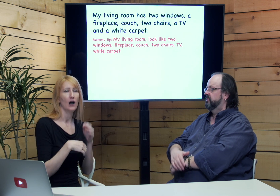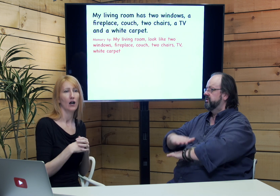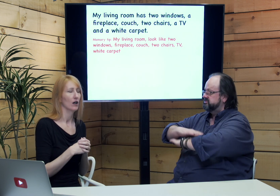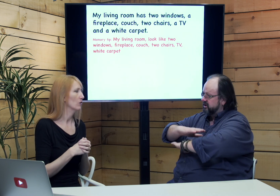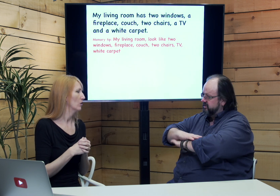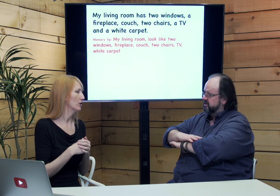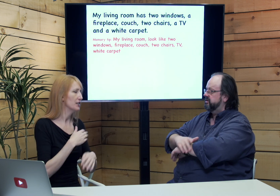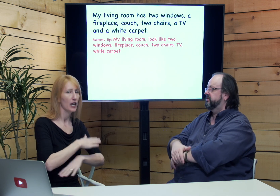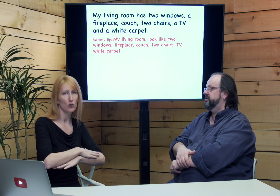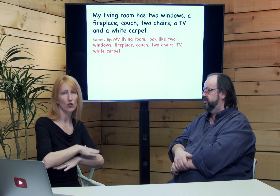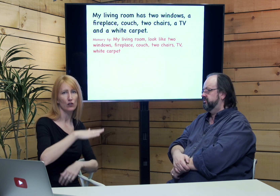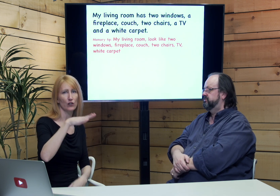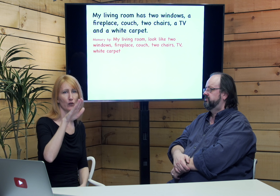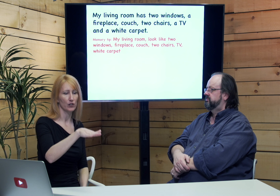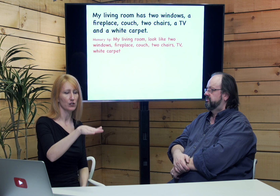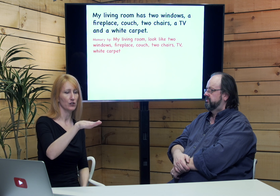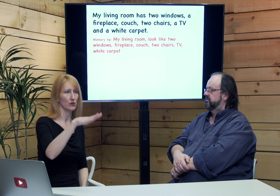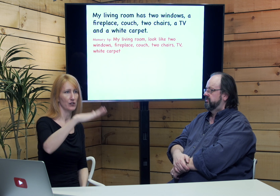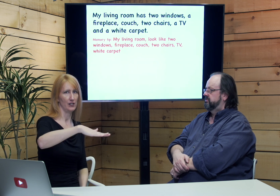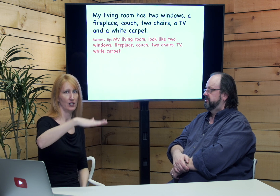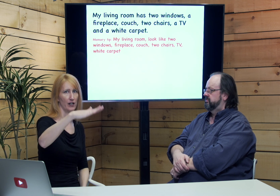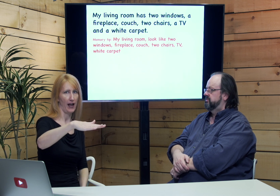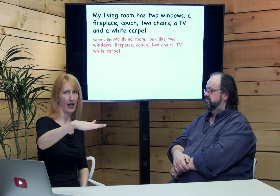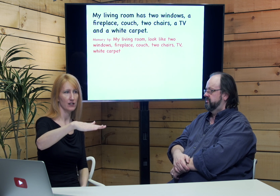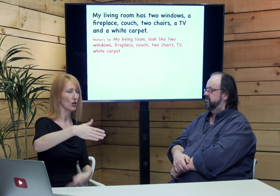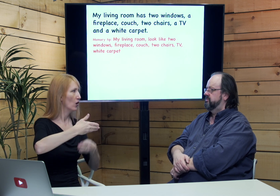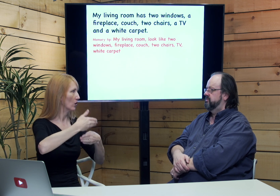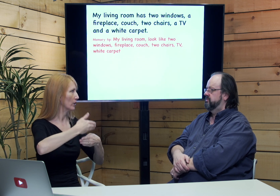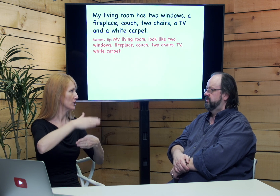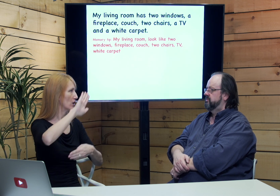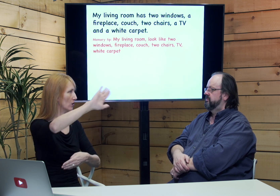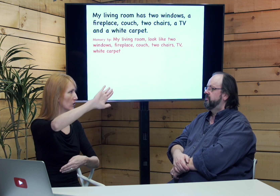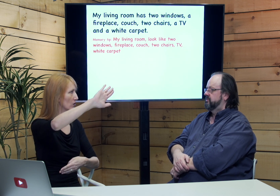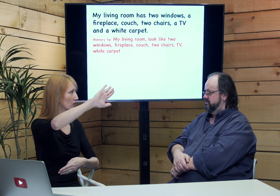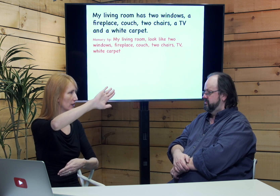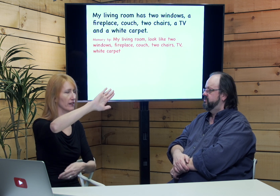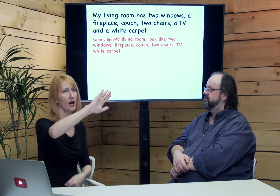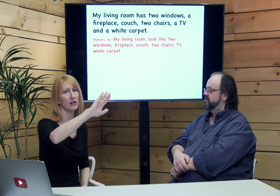or a table you would use this kind of hand. Or a window like that